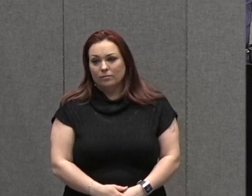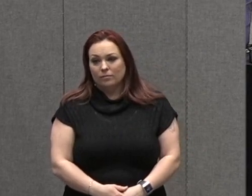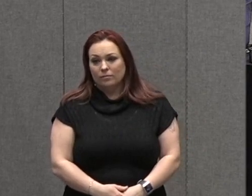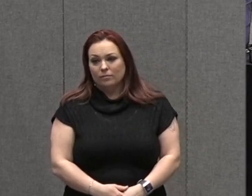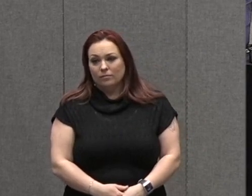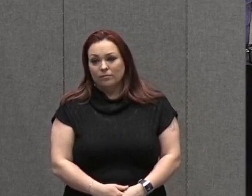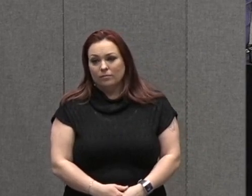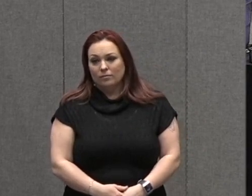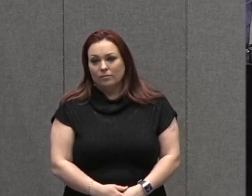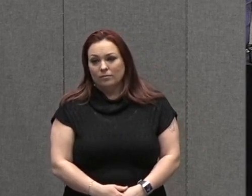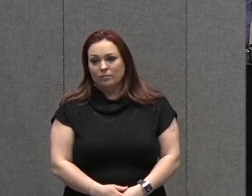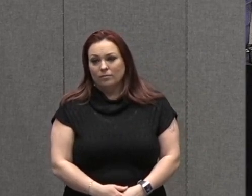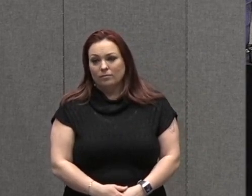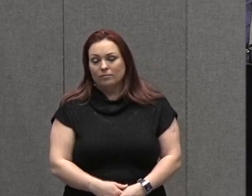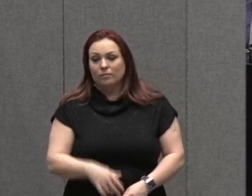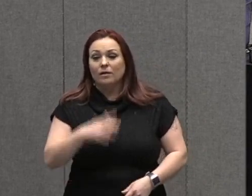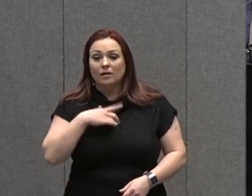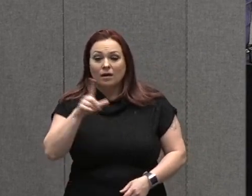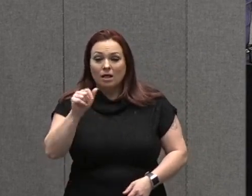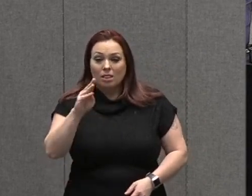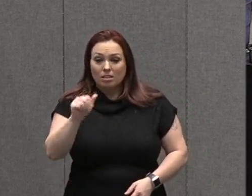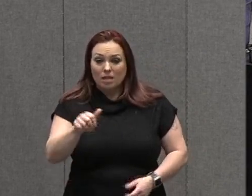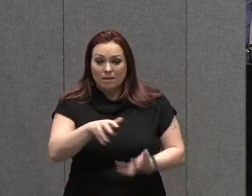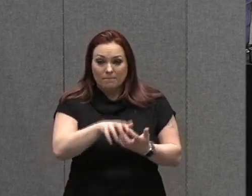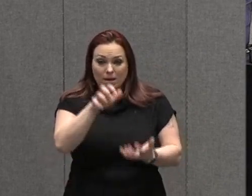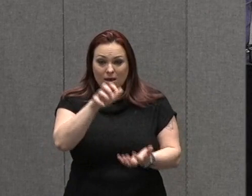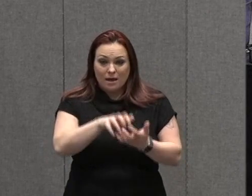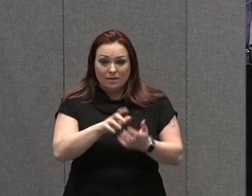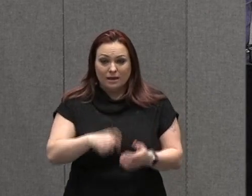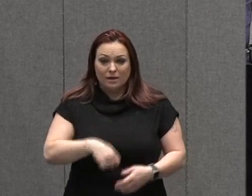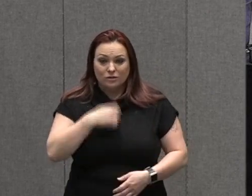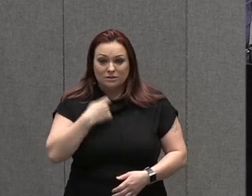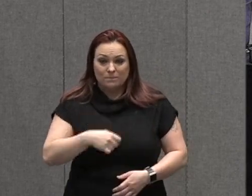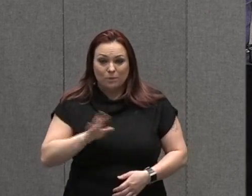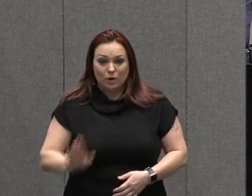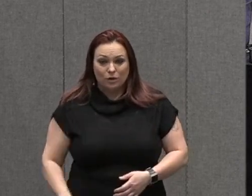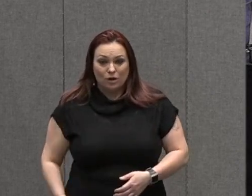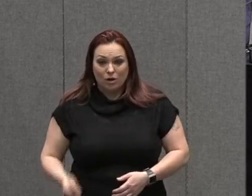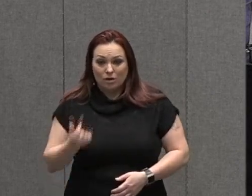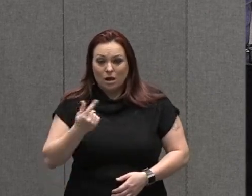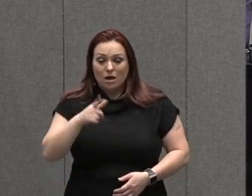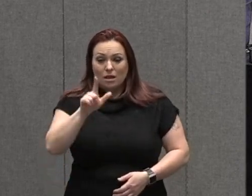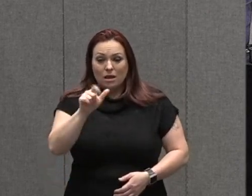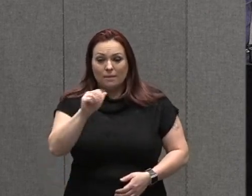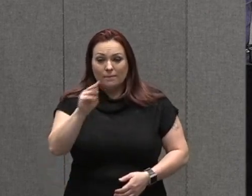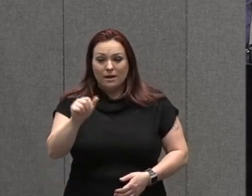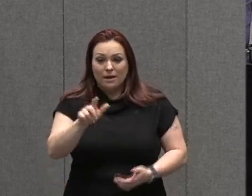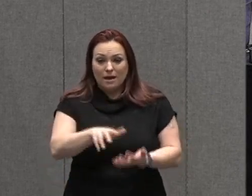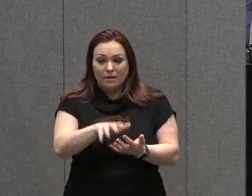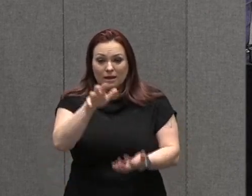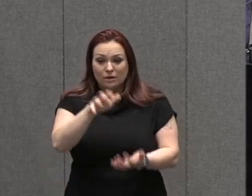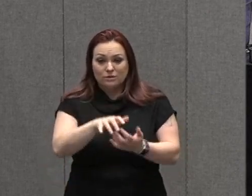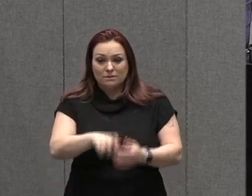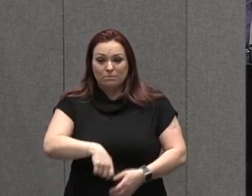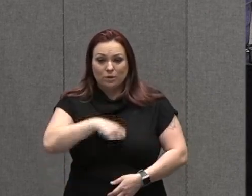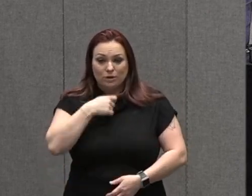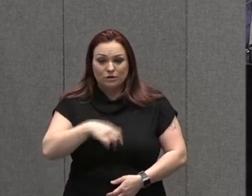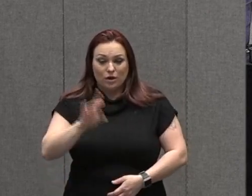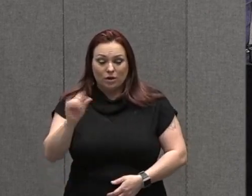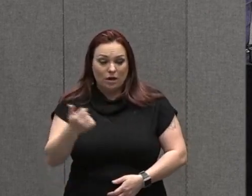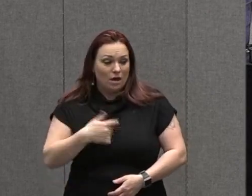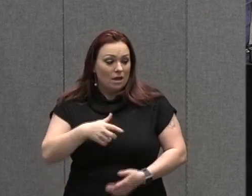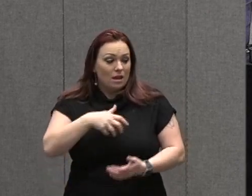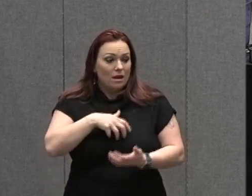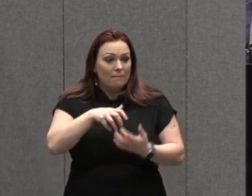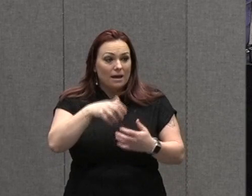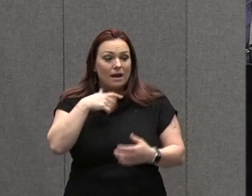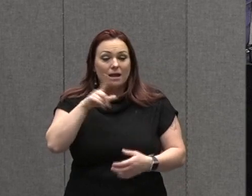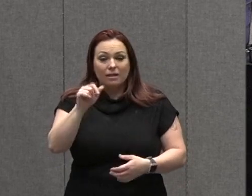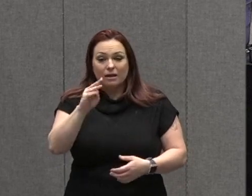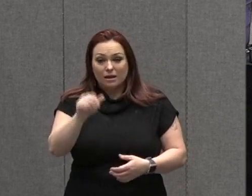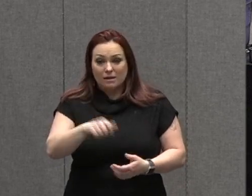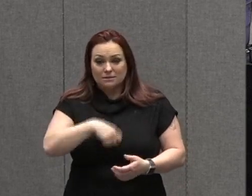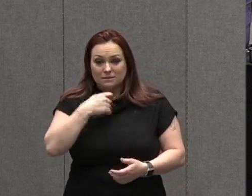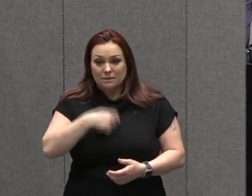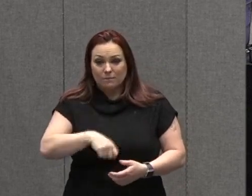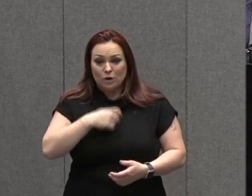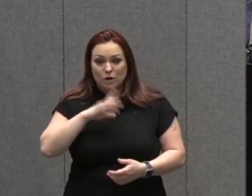Llama, aligator, zipper, dog.